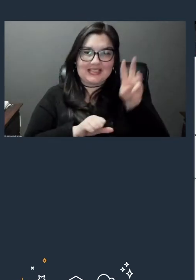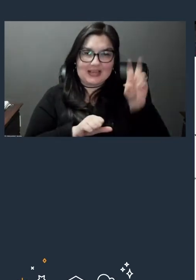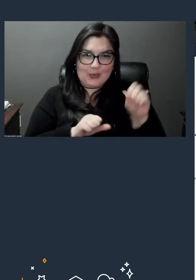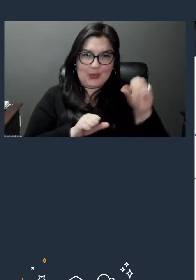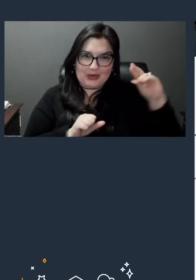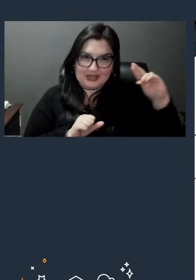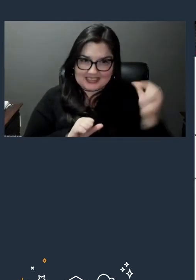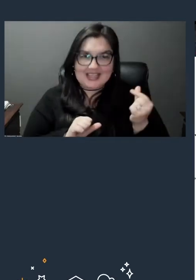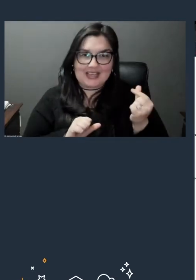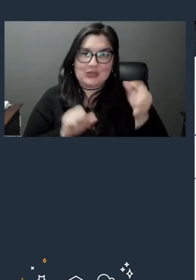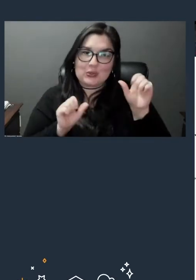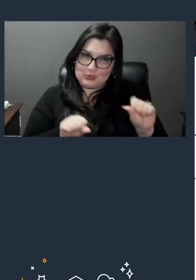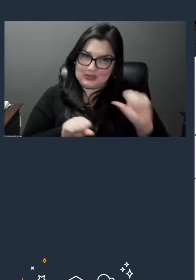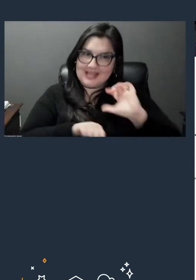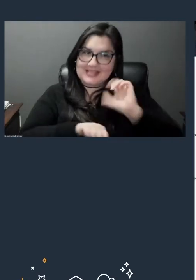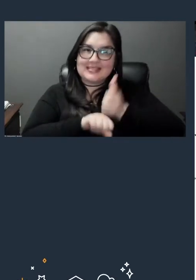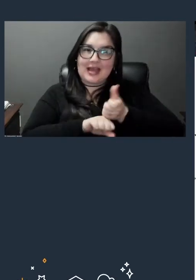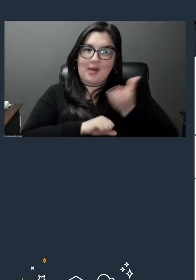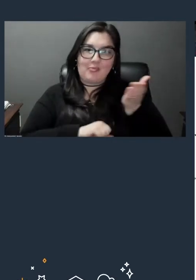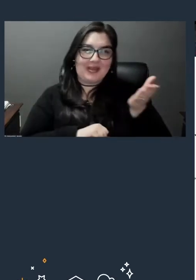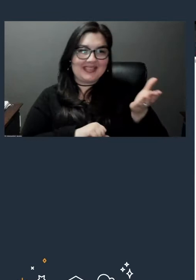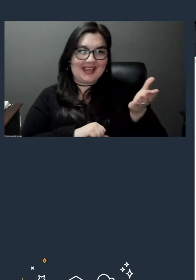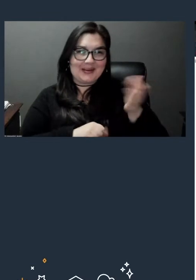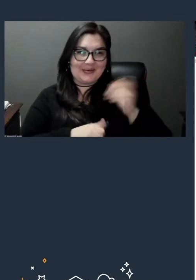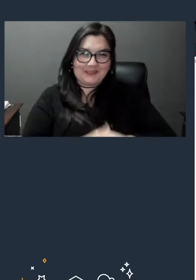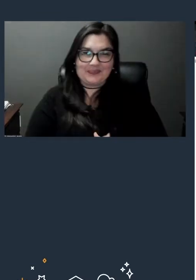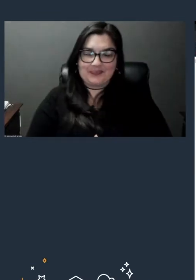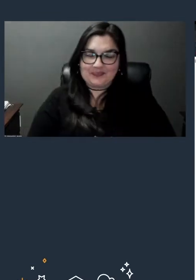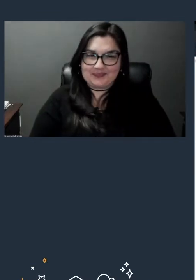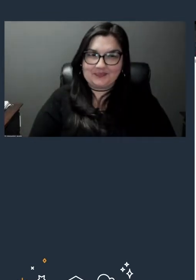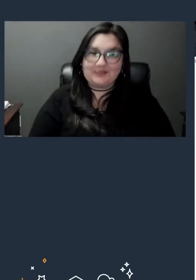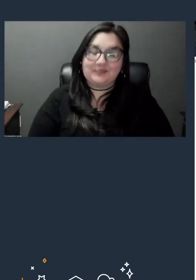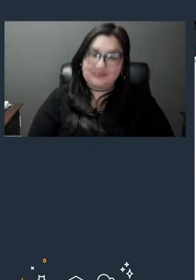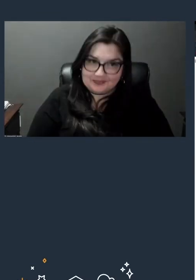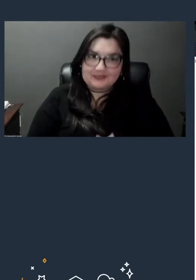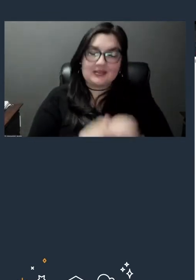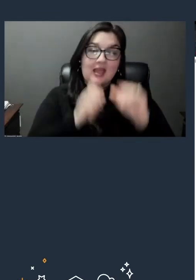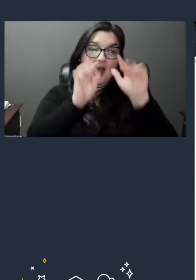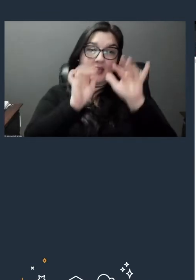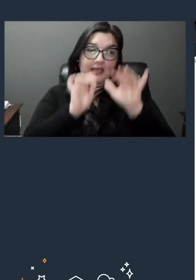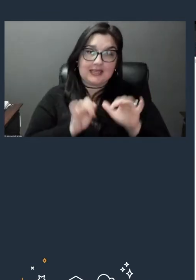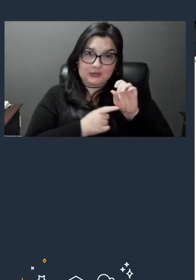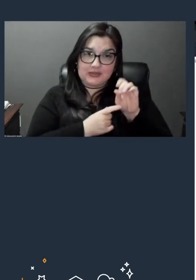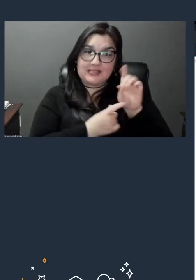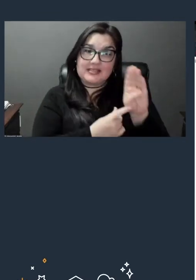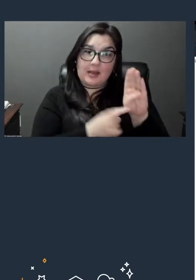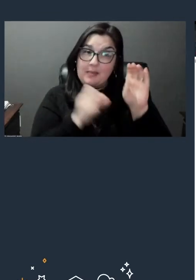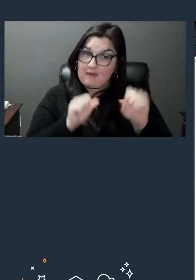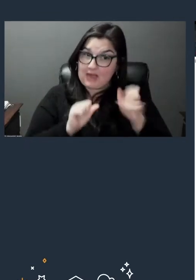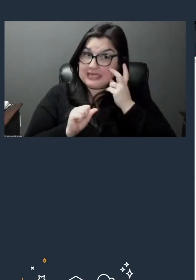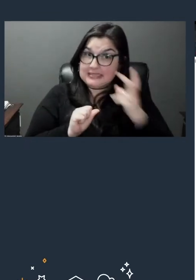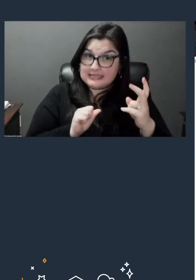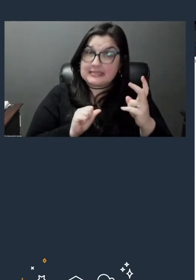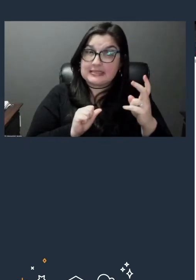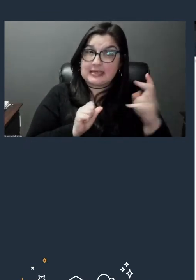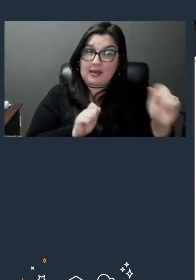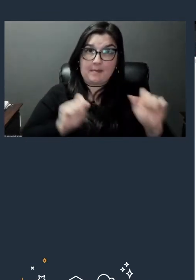which you can set up right here. As I enter the dashboard, I can see on top of the page, a snapshot view with summary metrics